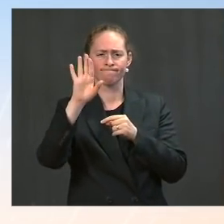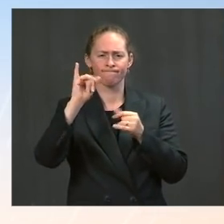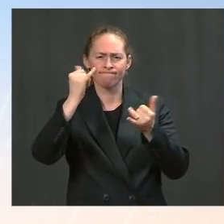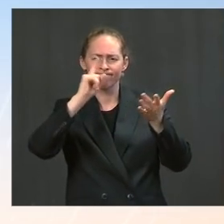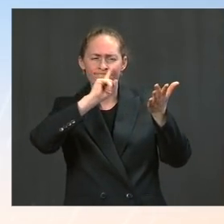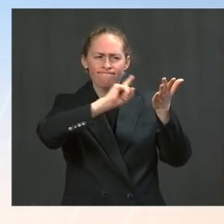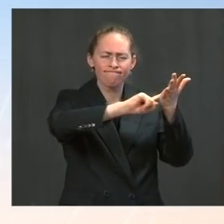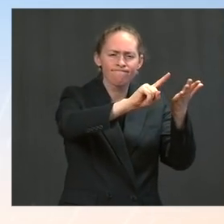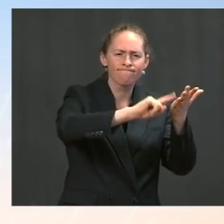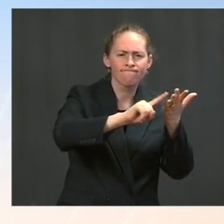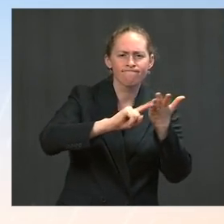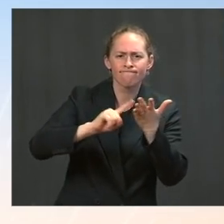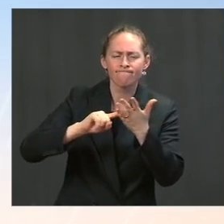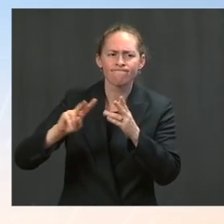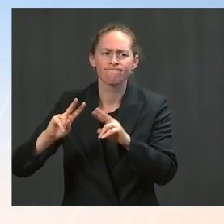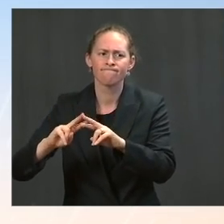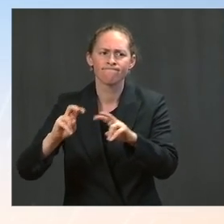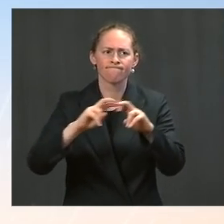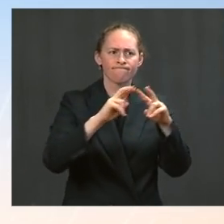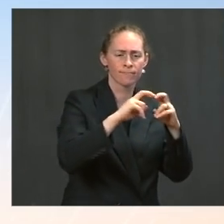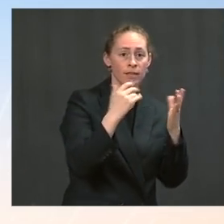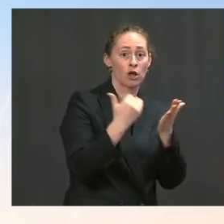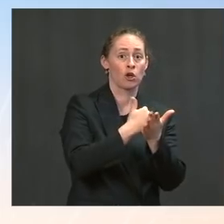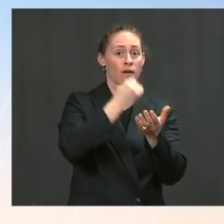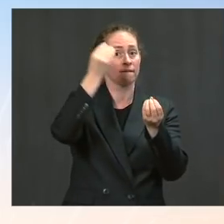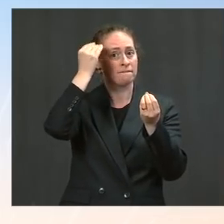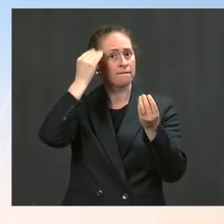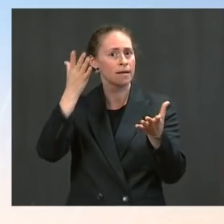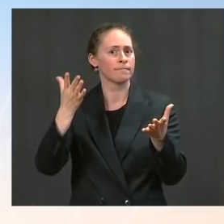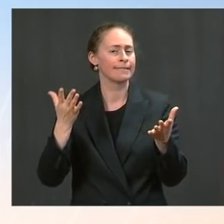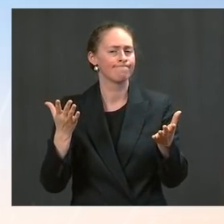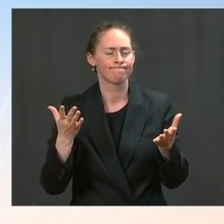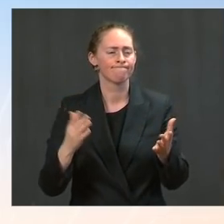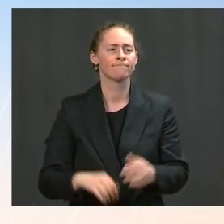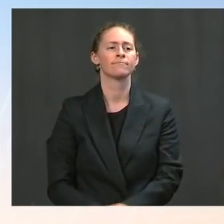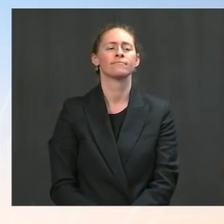I don't think they've put out any new information since then. In terms of the Kaseya attack,